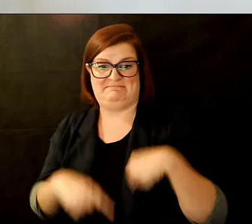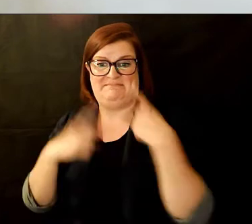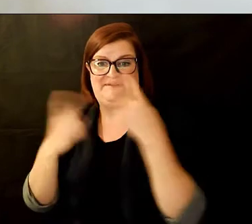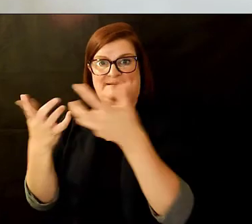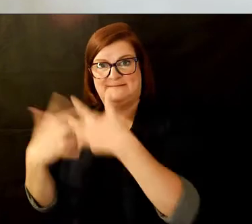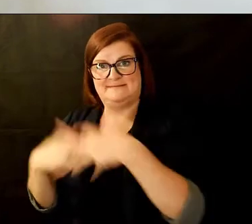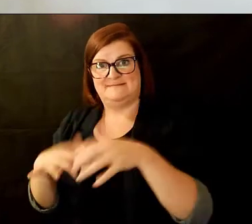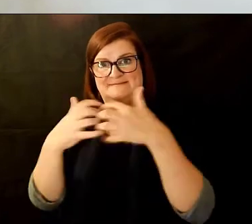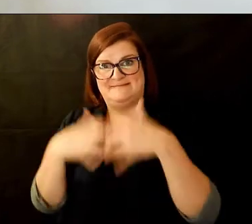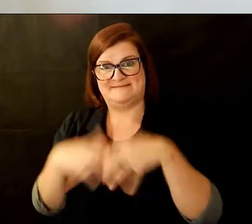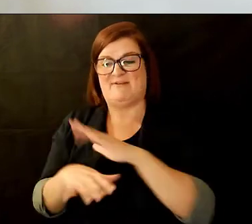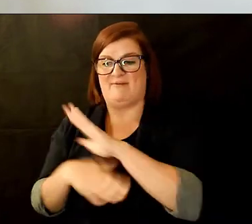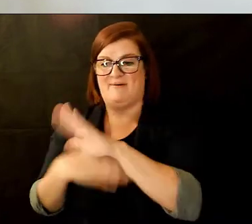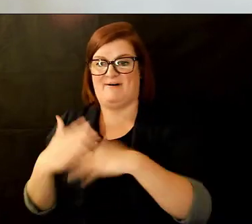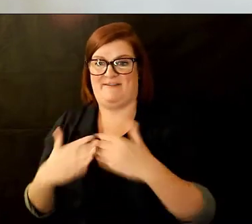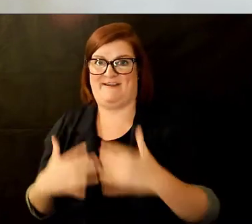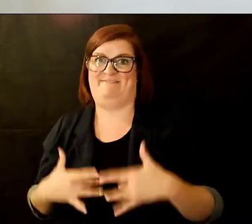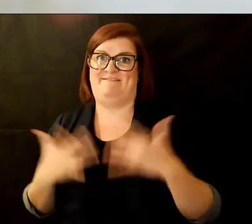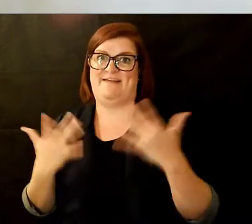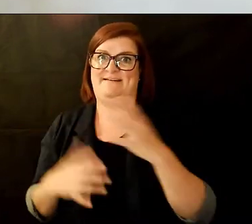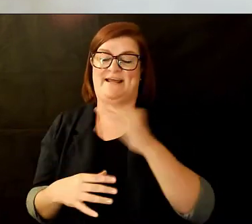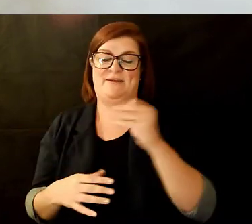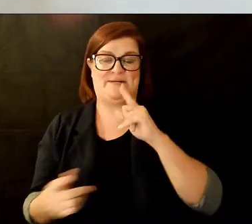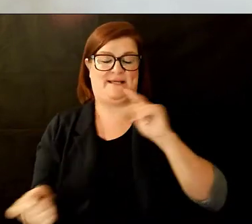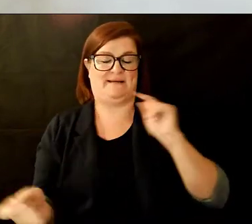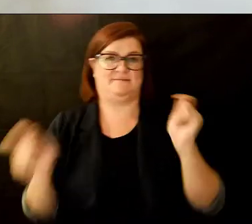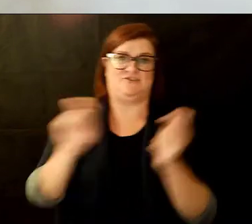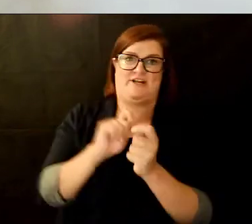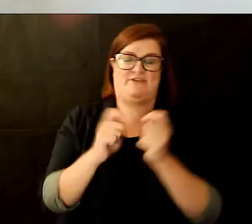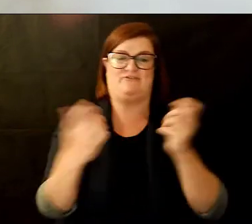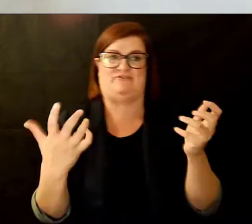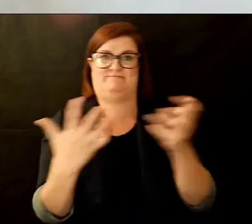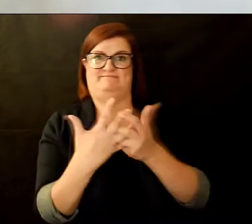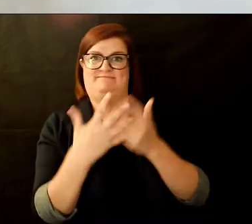and pivoted to put this one together in a virtual way.